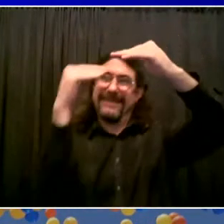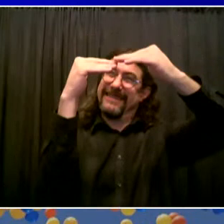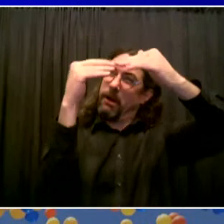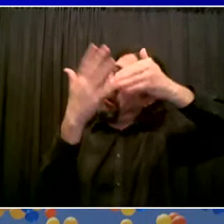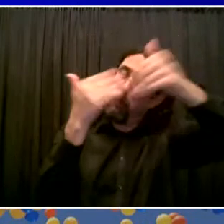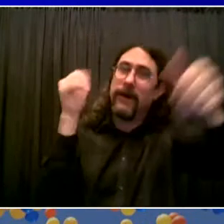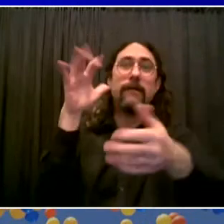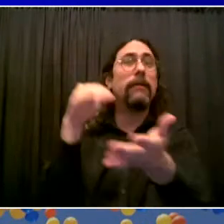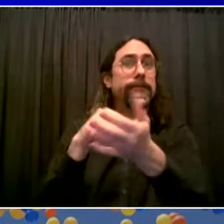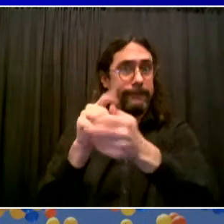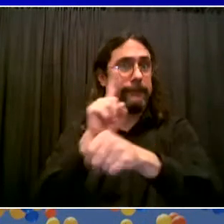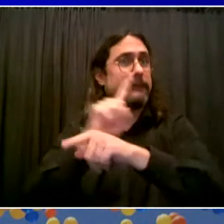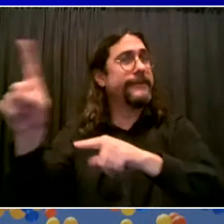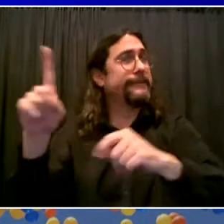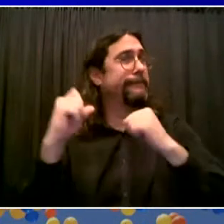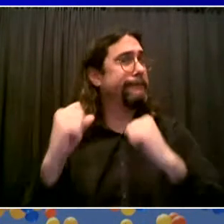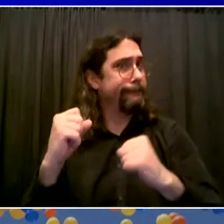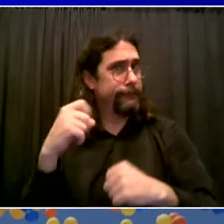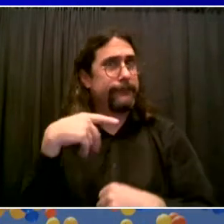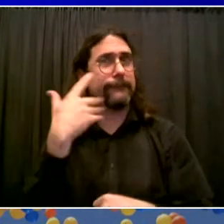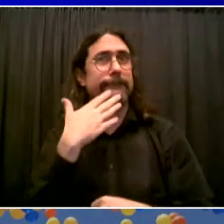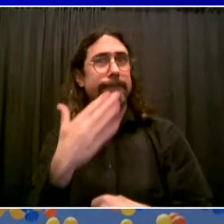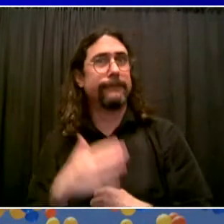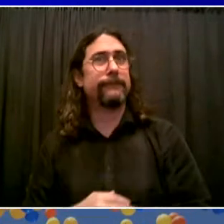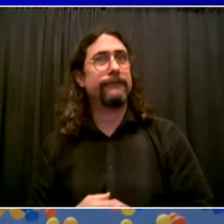SAYAYING WE WANT TO DO TO REACH THAT HALF- MILLION A WEEE K NUMBER.